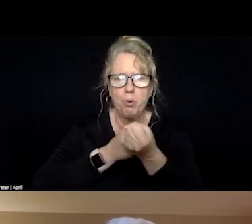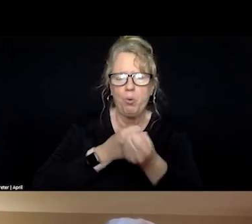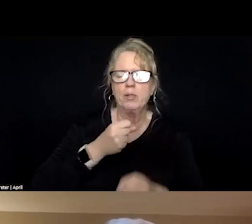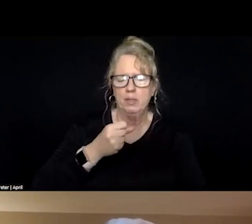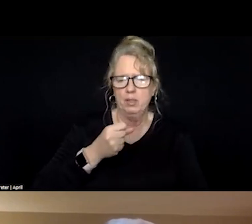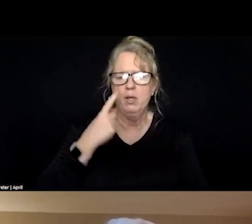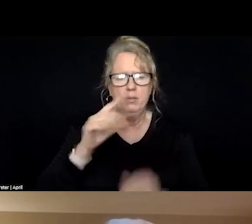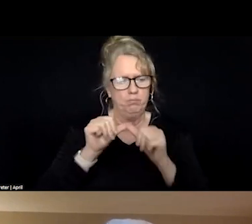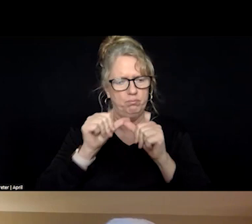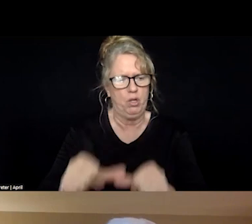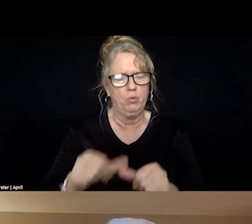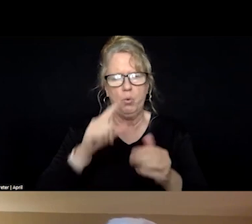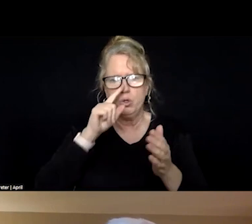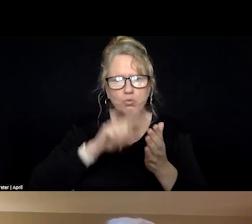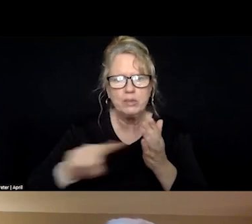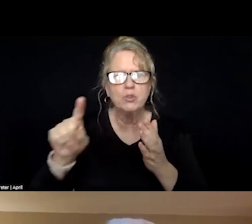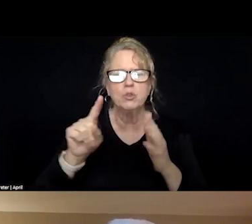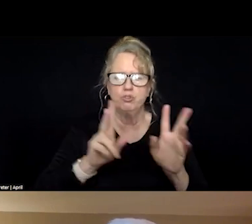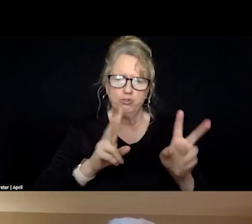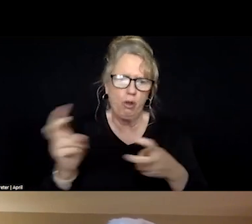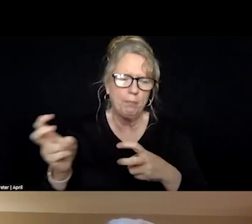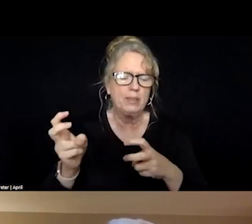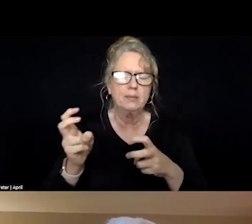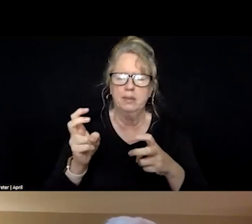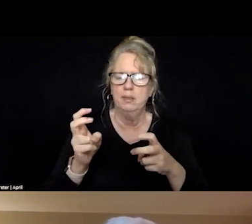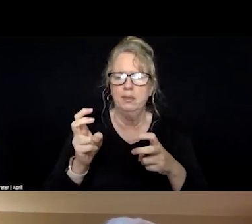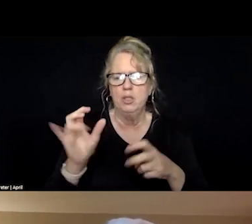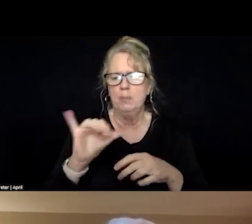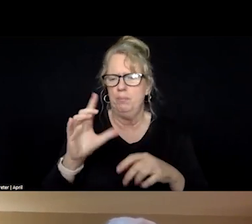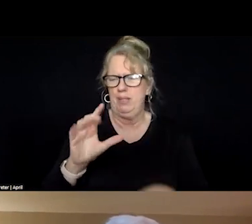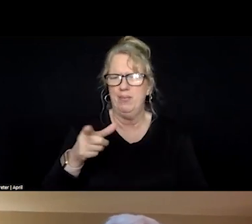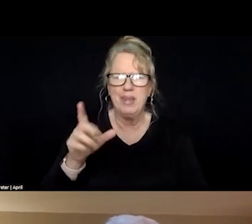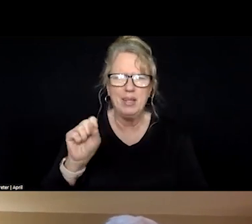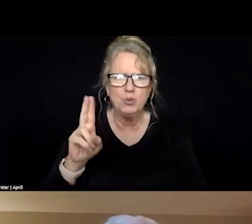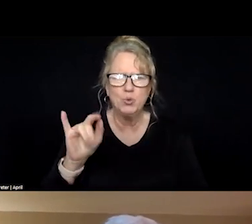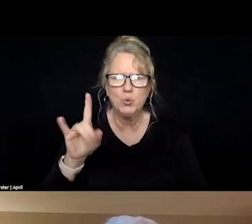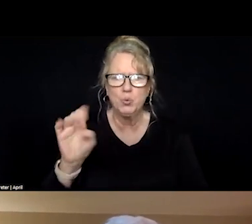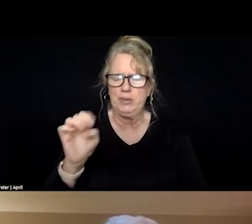SUPPORTED BY ORGANIZATIONS ACROSS THE BIG HEALTH SYSTEMS THAT